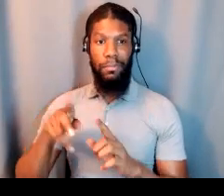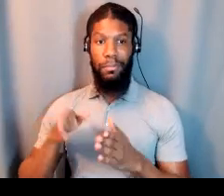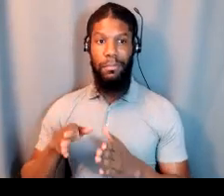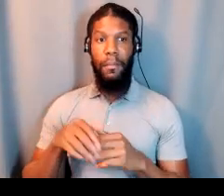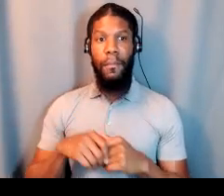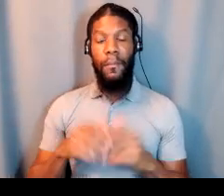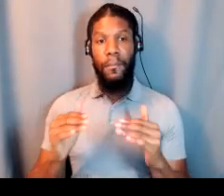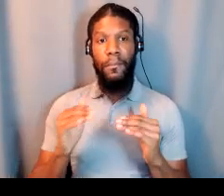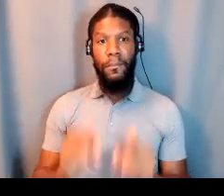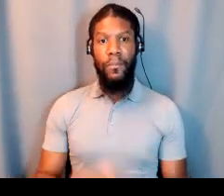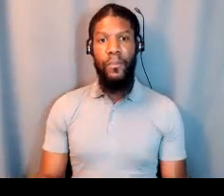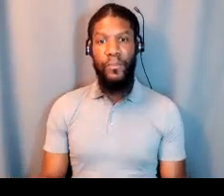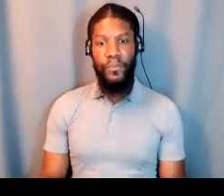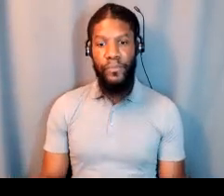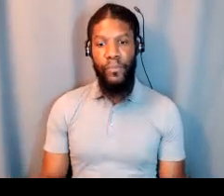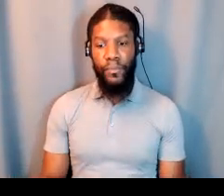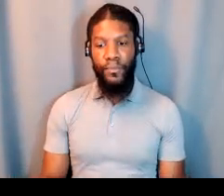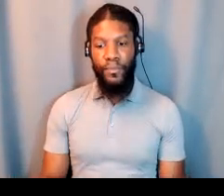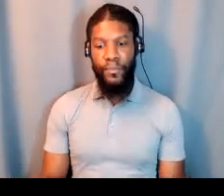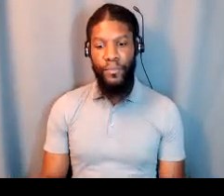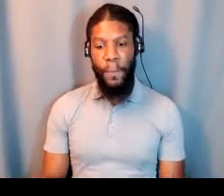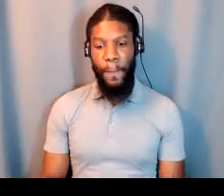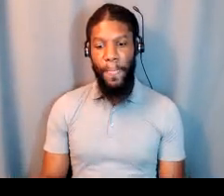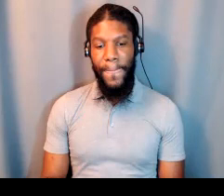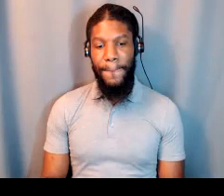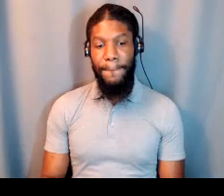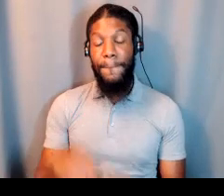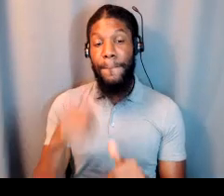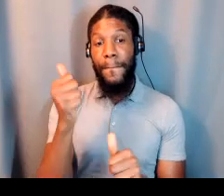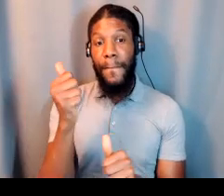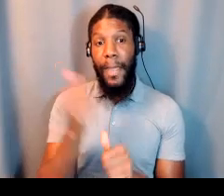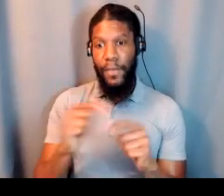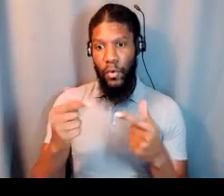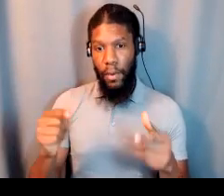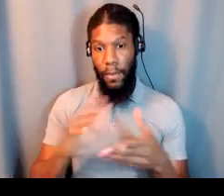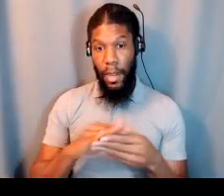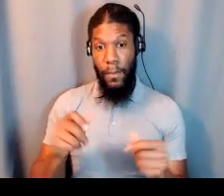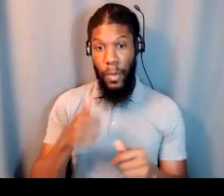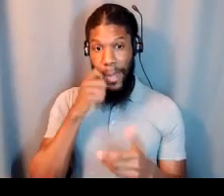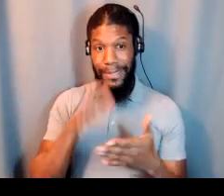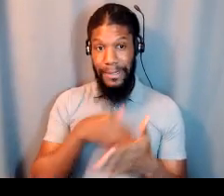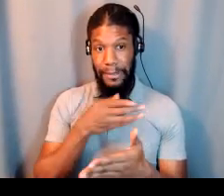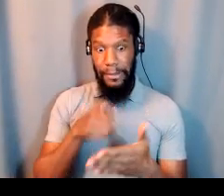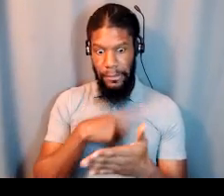But this doesn t mean that every comment about grammar is racist. If a student wants to learn more about commas, am I morally compromised